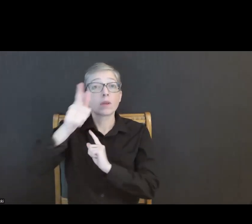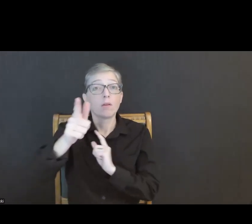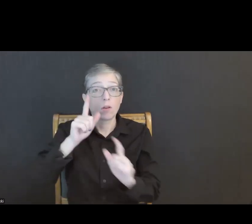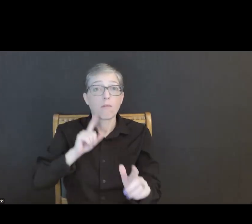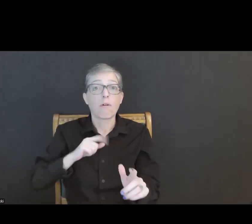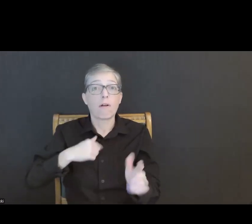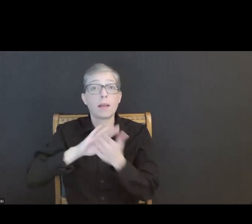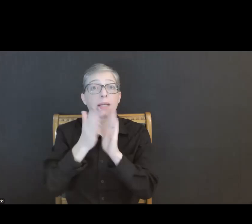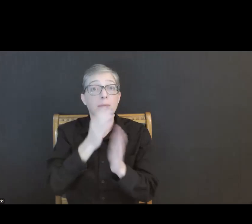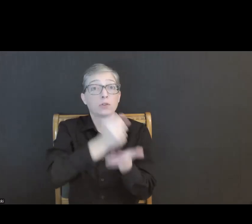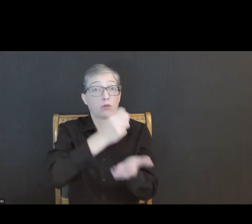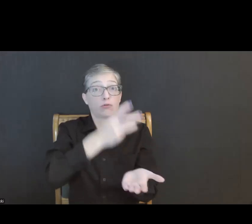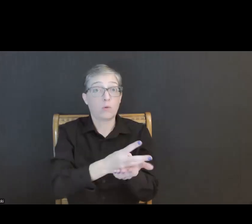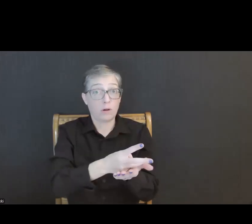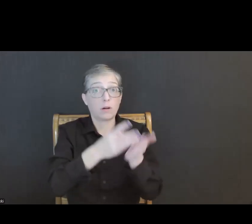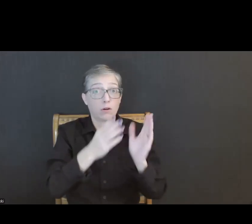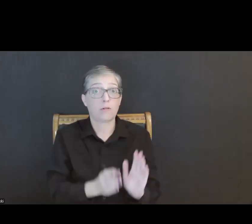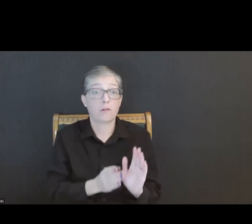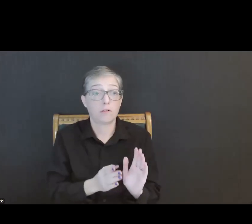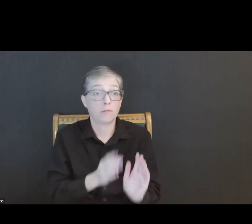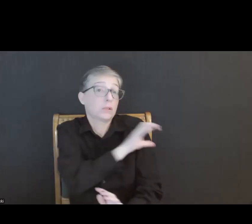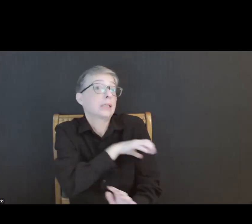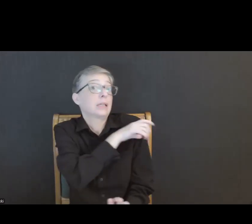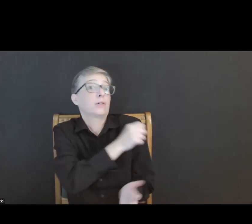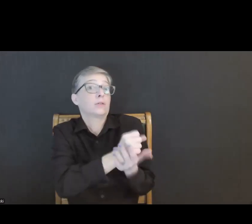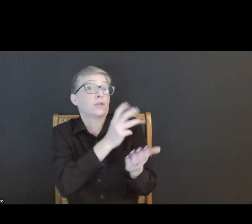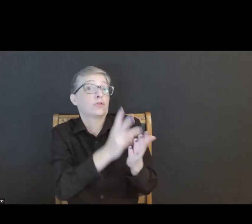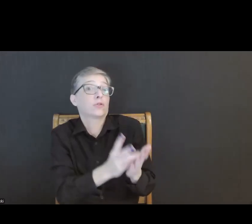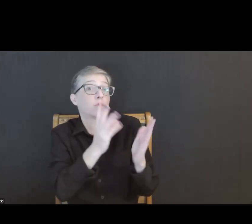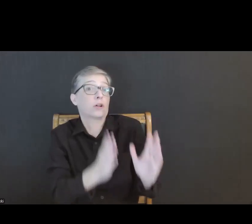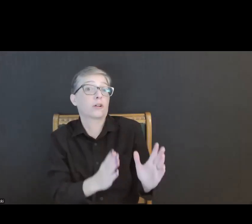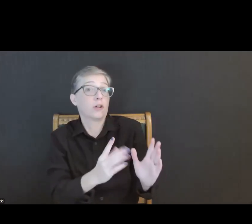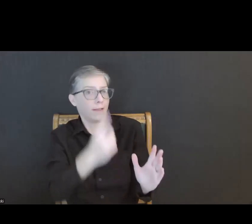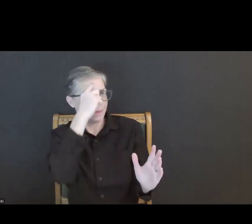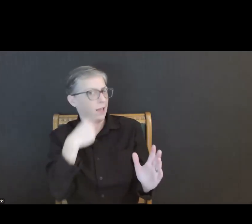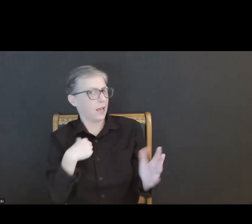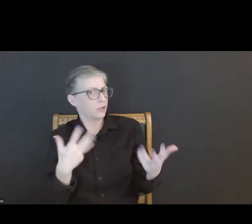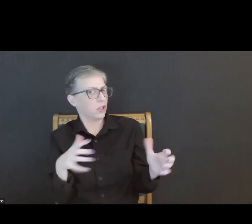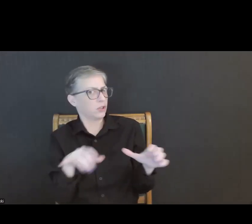a social worker clinical social worker thought I was already doing it and said you should be